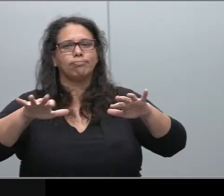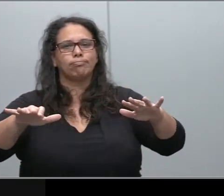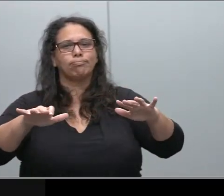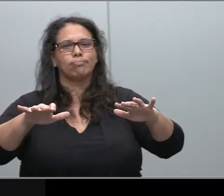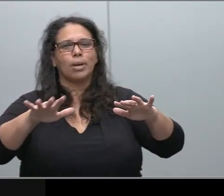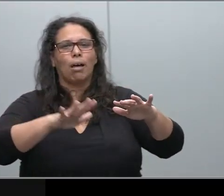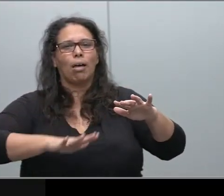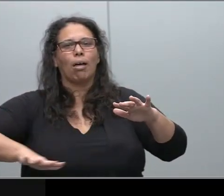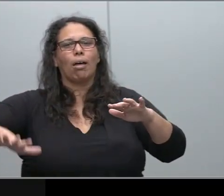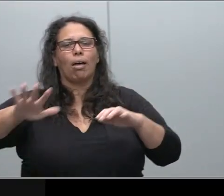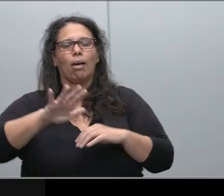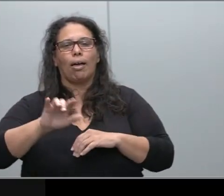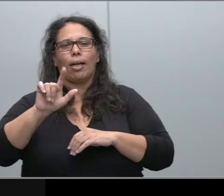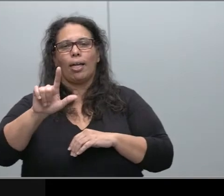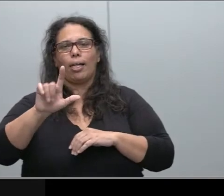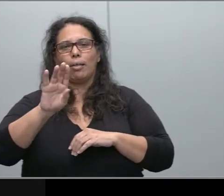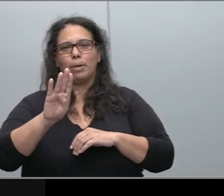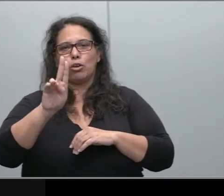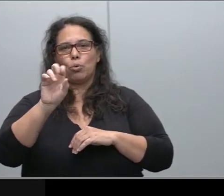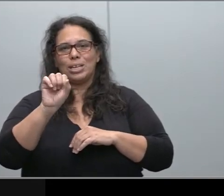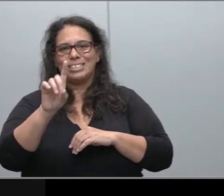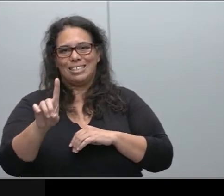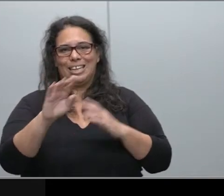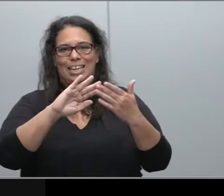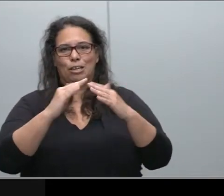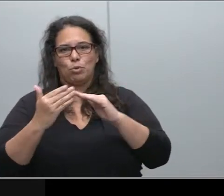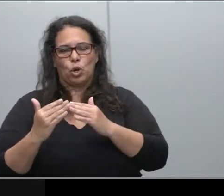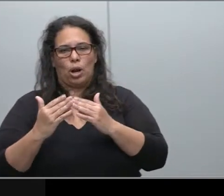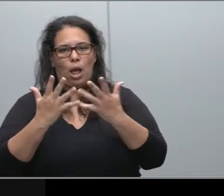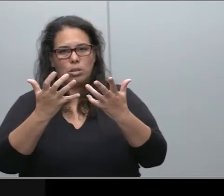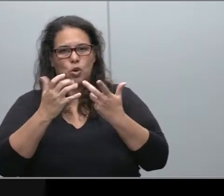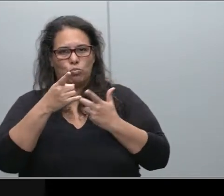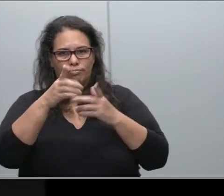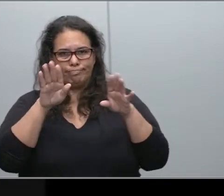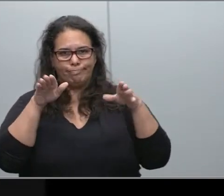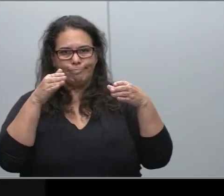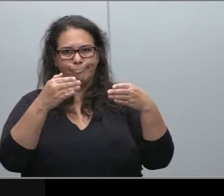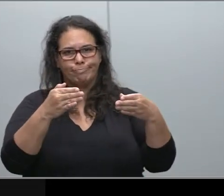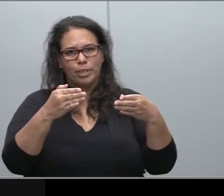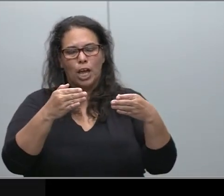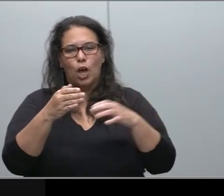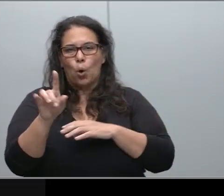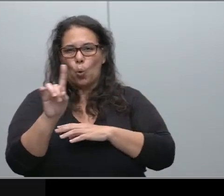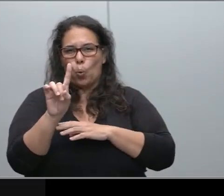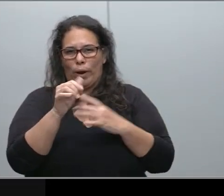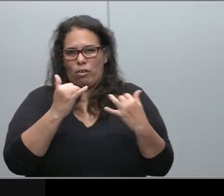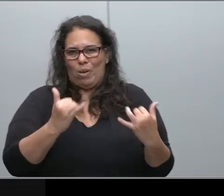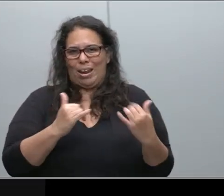So during our, I'm not sure if you're aware, but during our school closure, services were being delivered virtually or by phone.